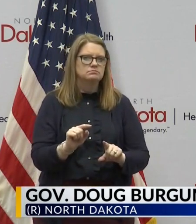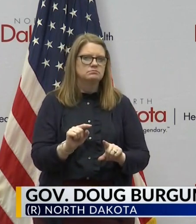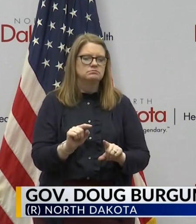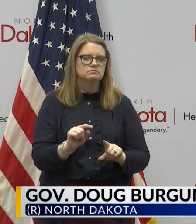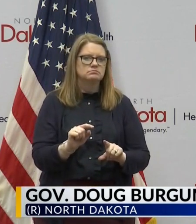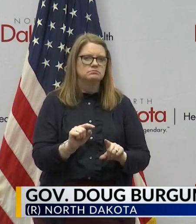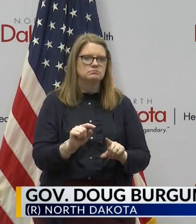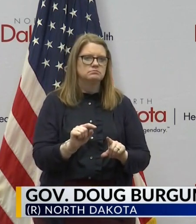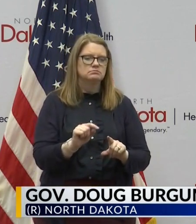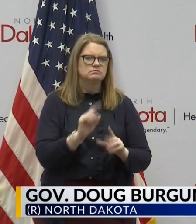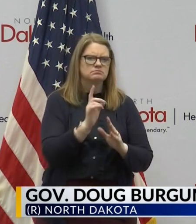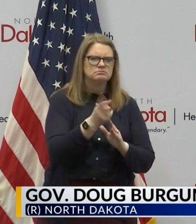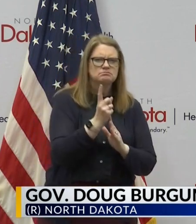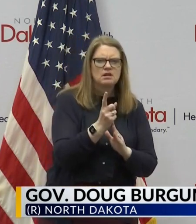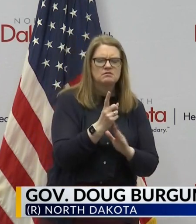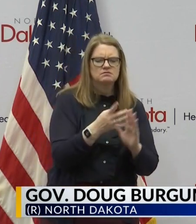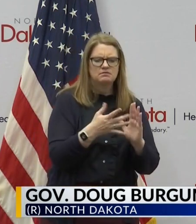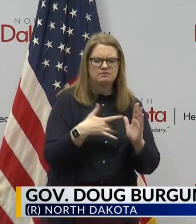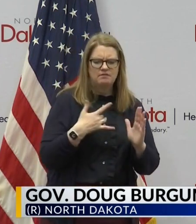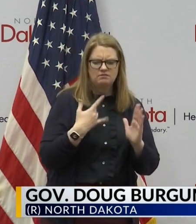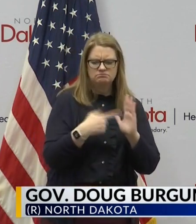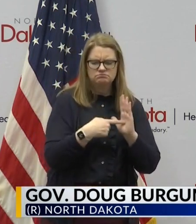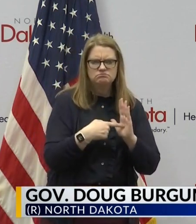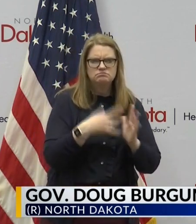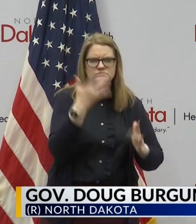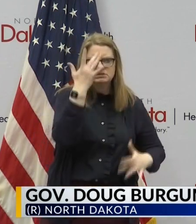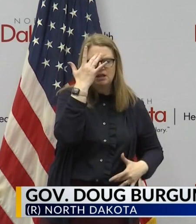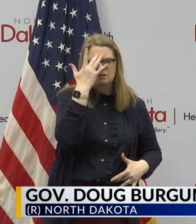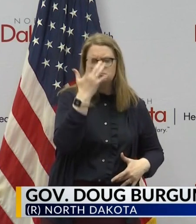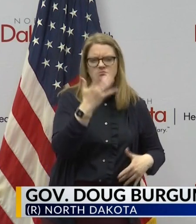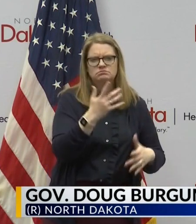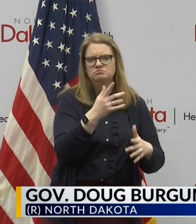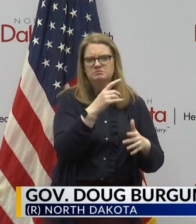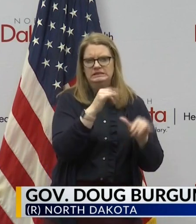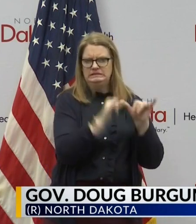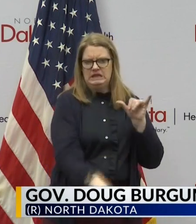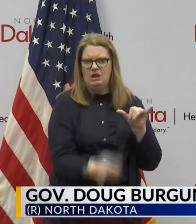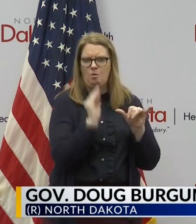THAT THE INDIVIDUAL WAS A ROOMMATE OF AN EMPLOYEE AT LM